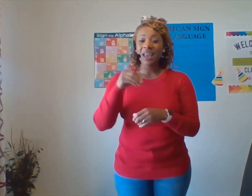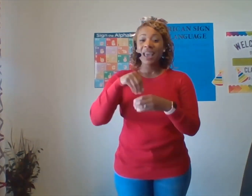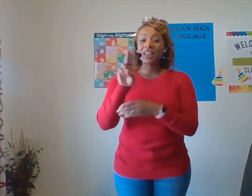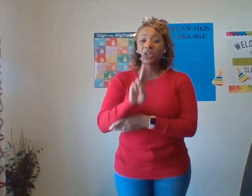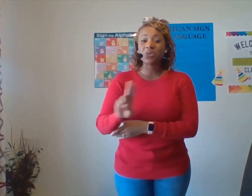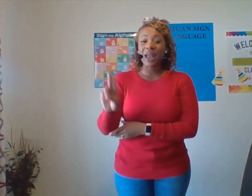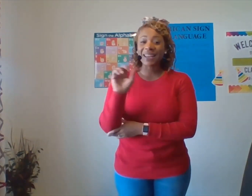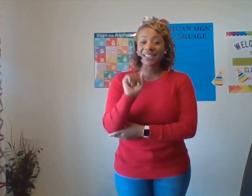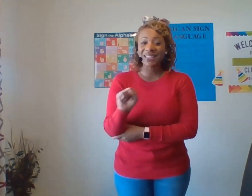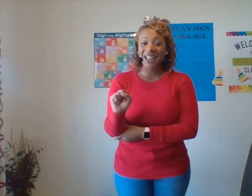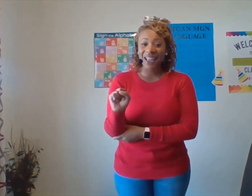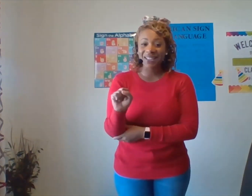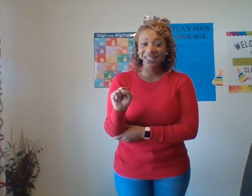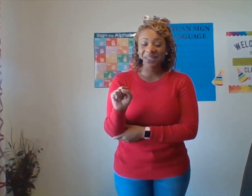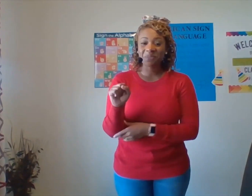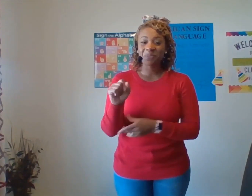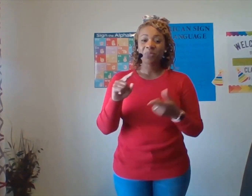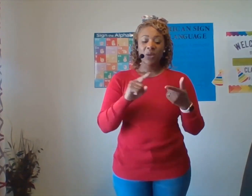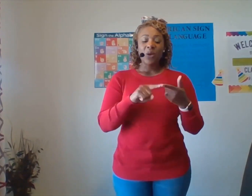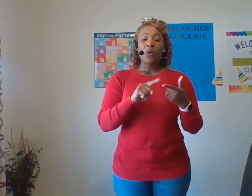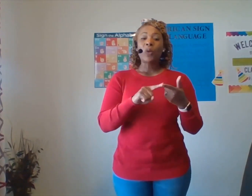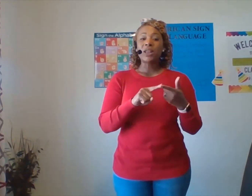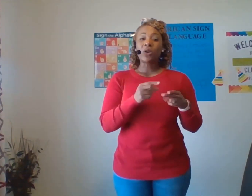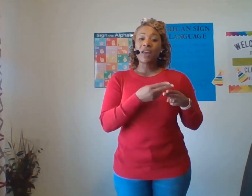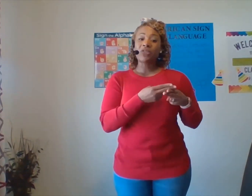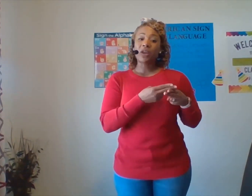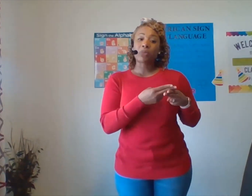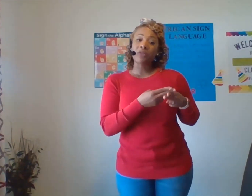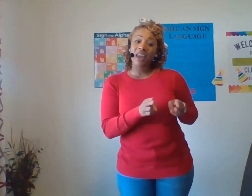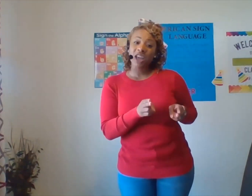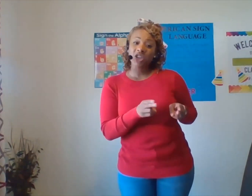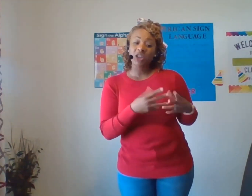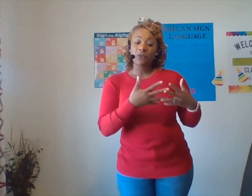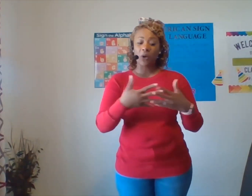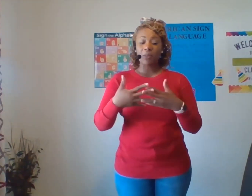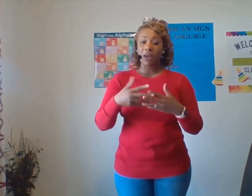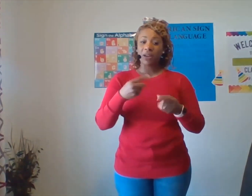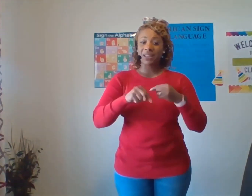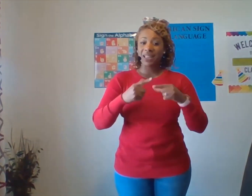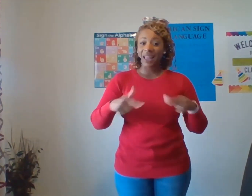the United States we know that the abbreviation for American Sign Language